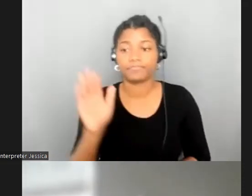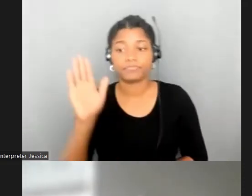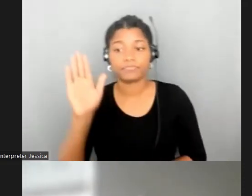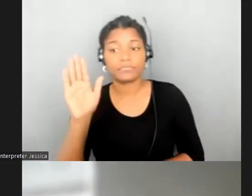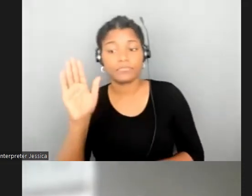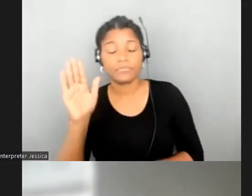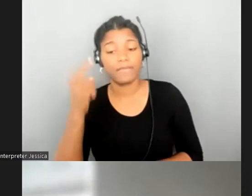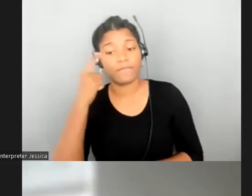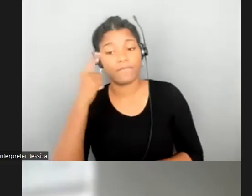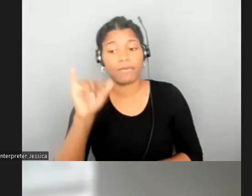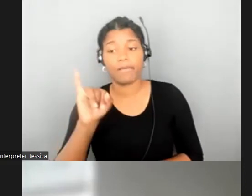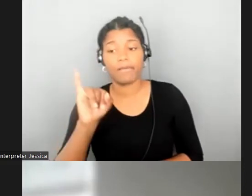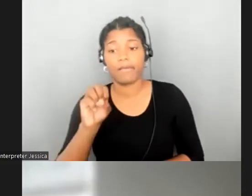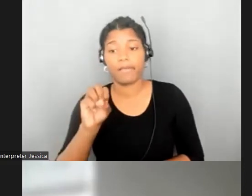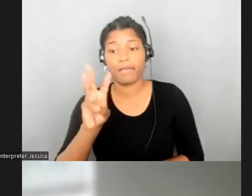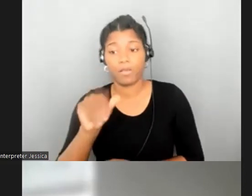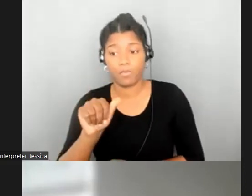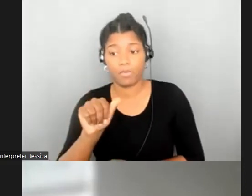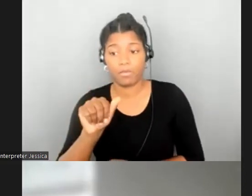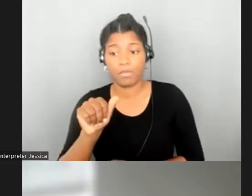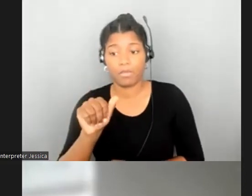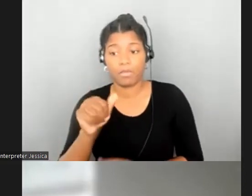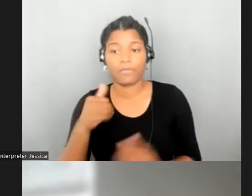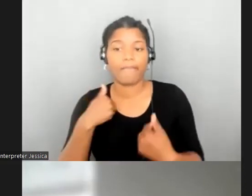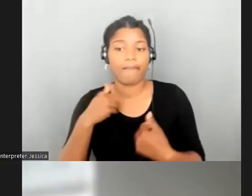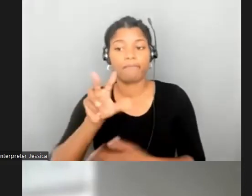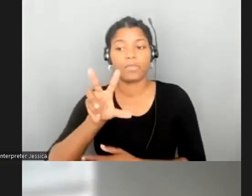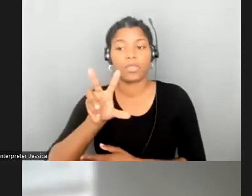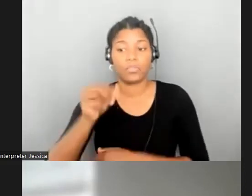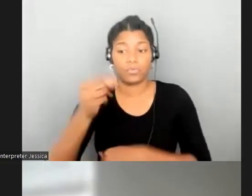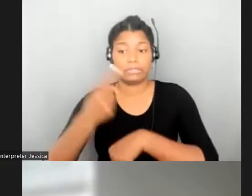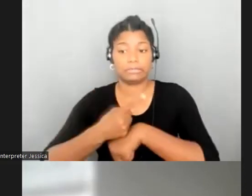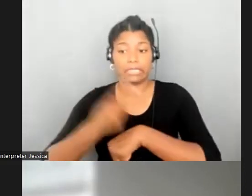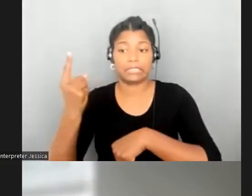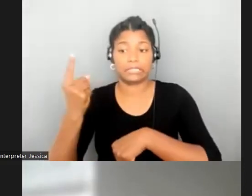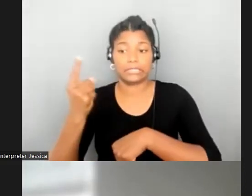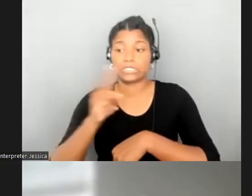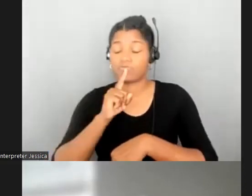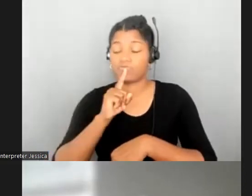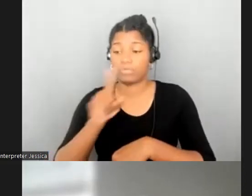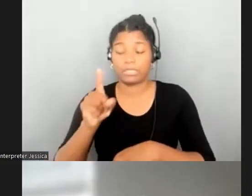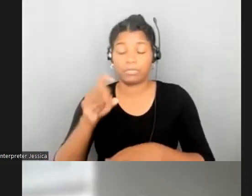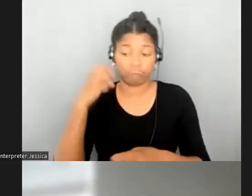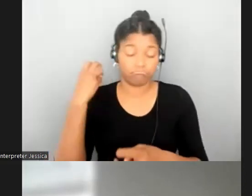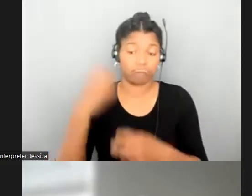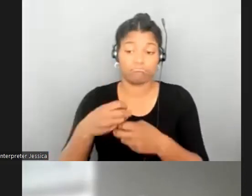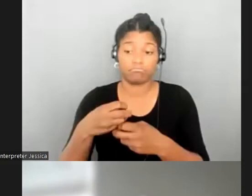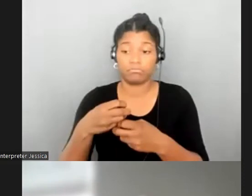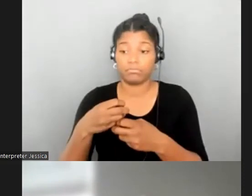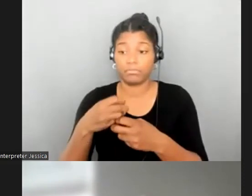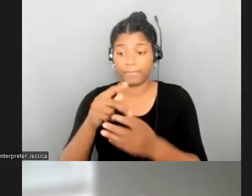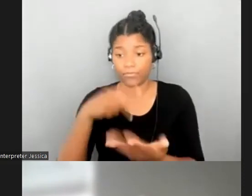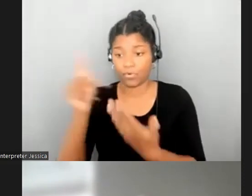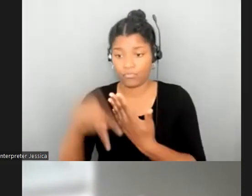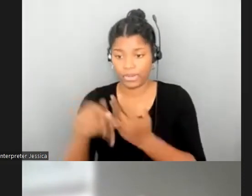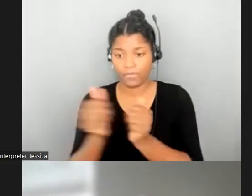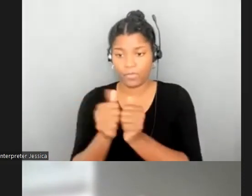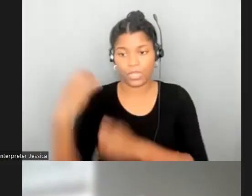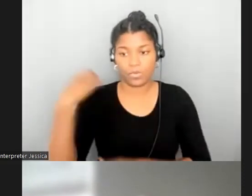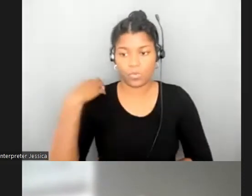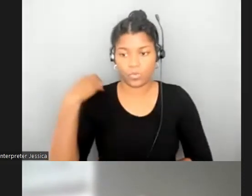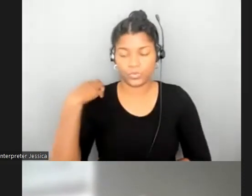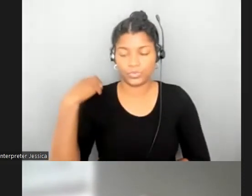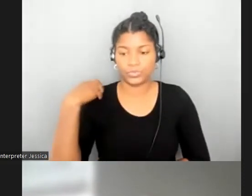We do pretty much a 30 day fairly intense program with a coach, and then our hope or